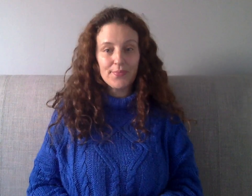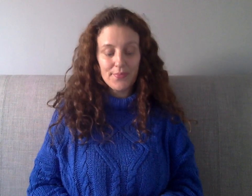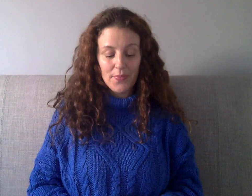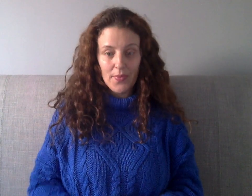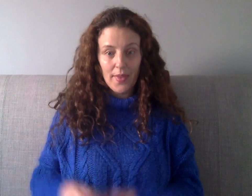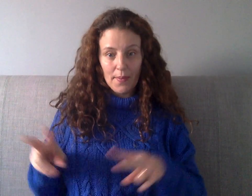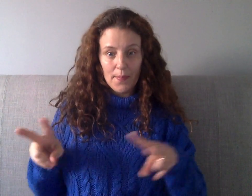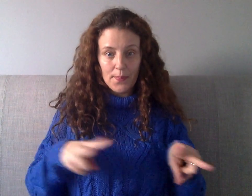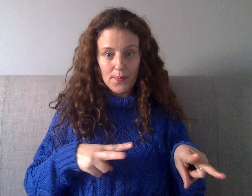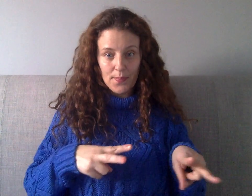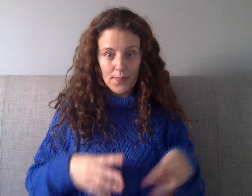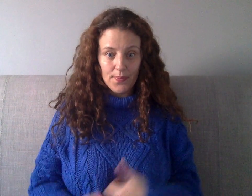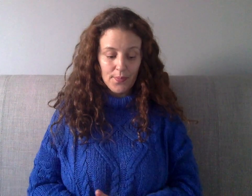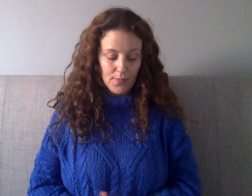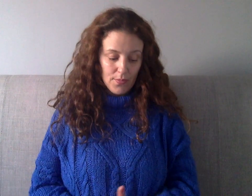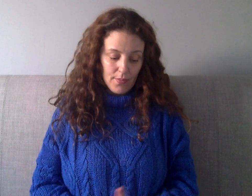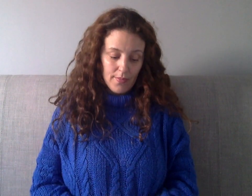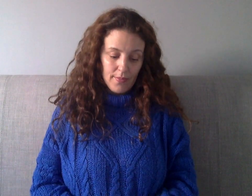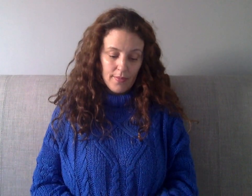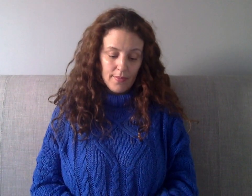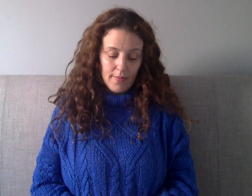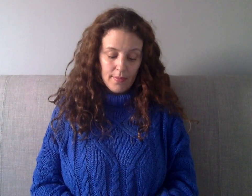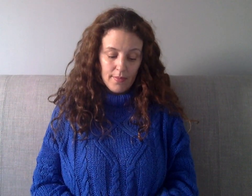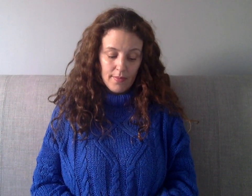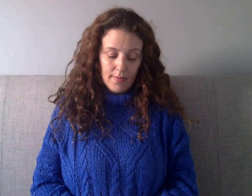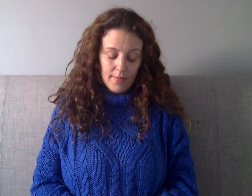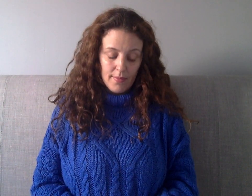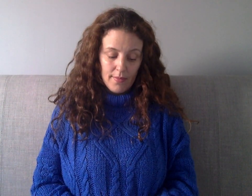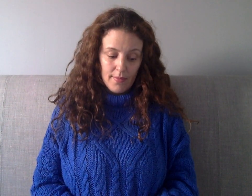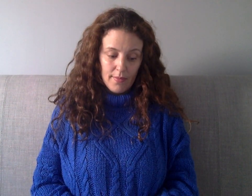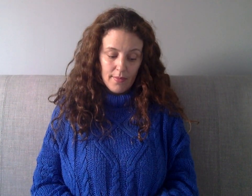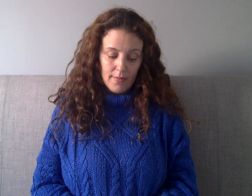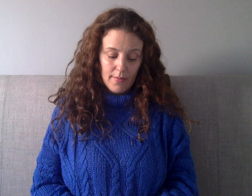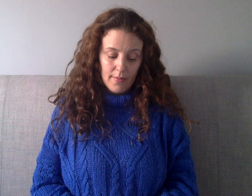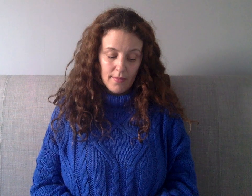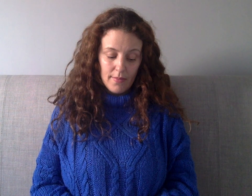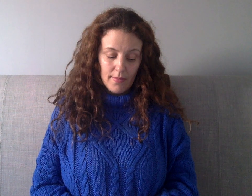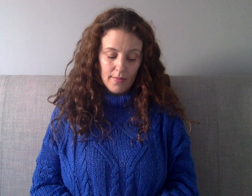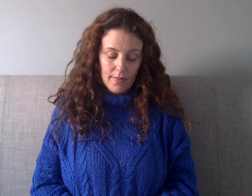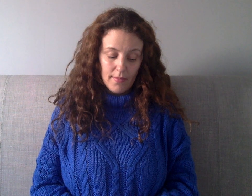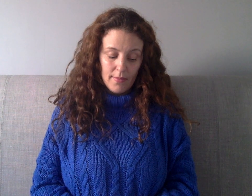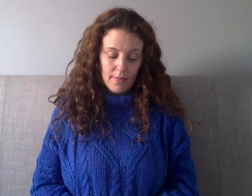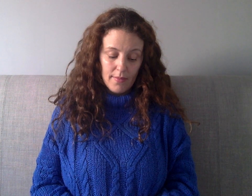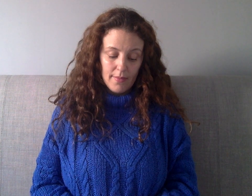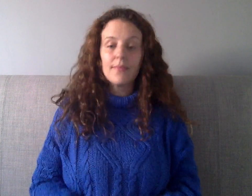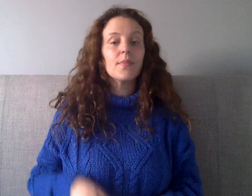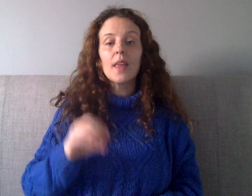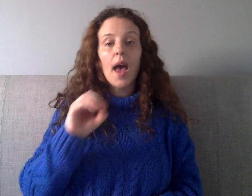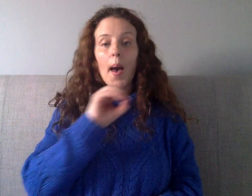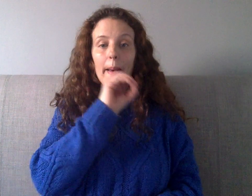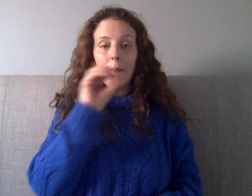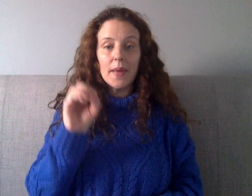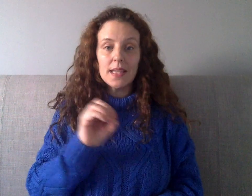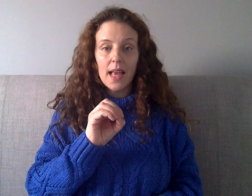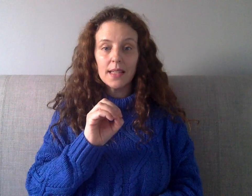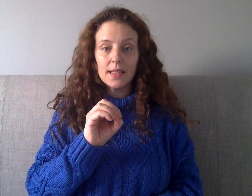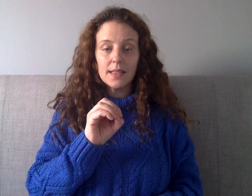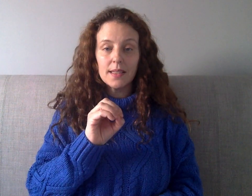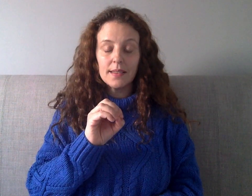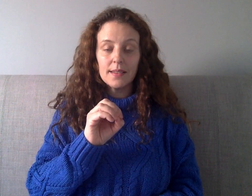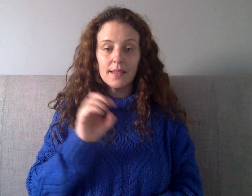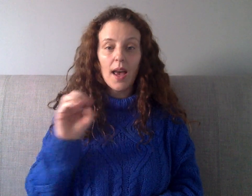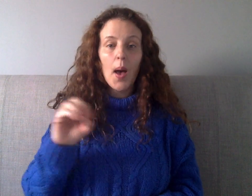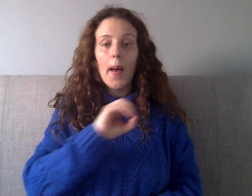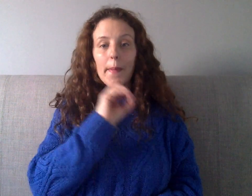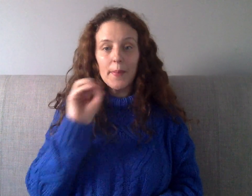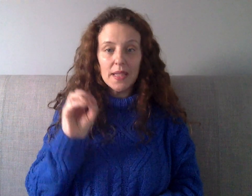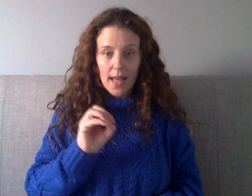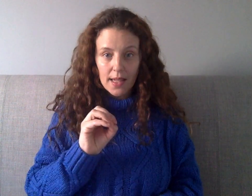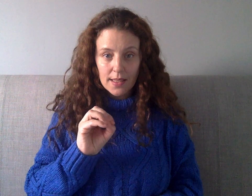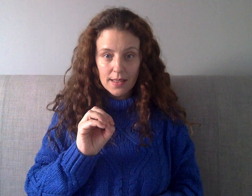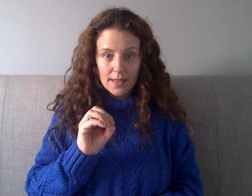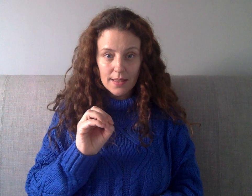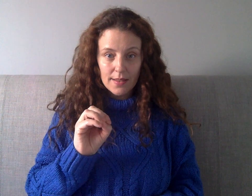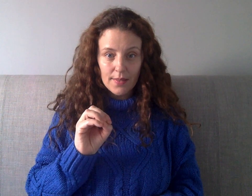PERCENT